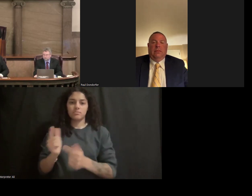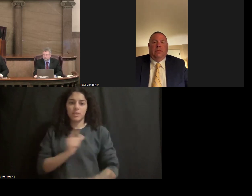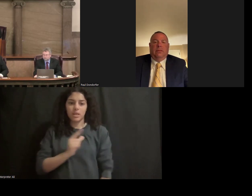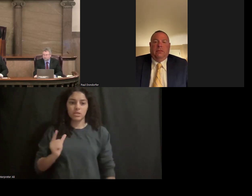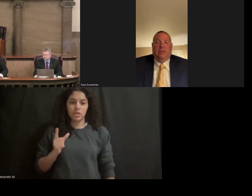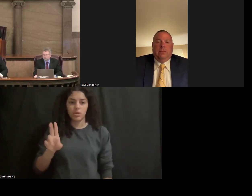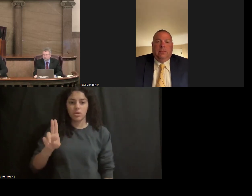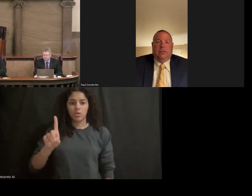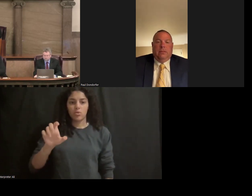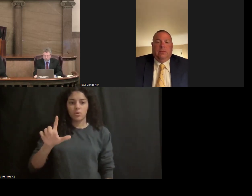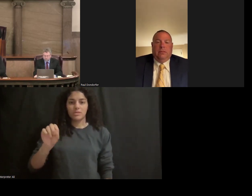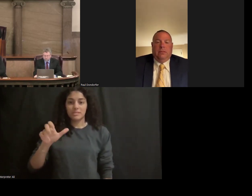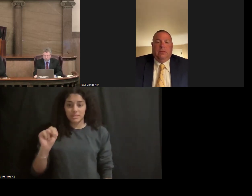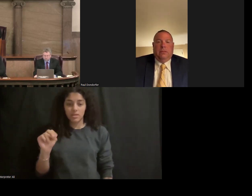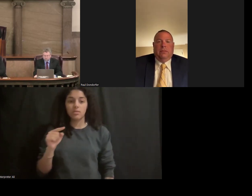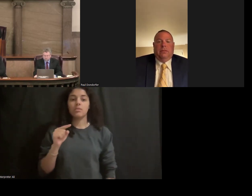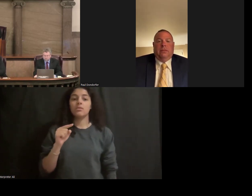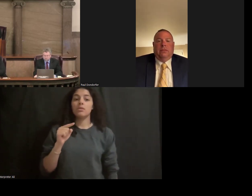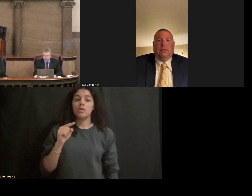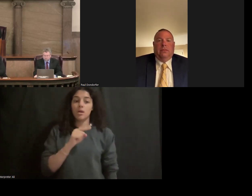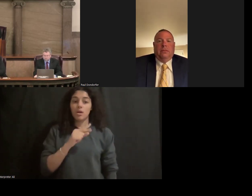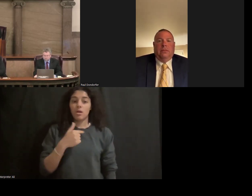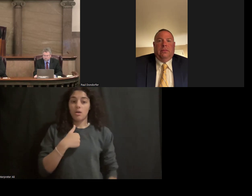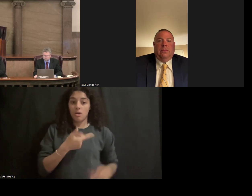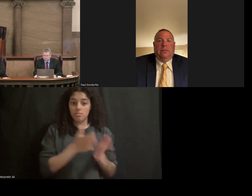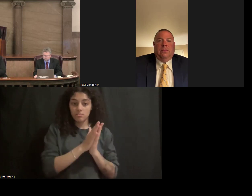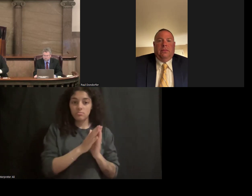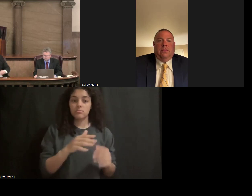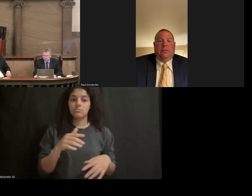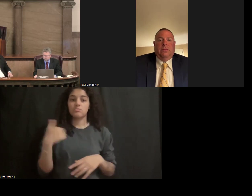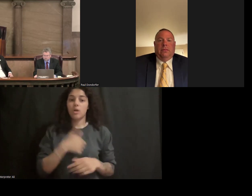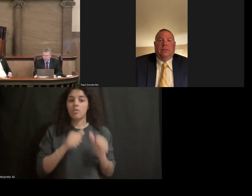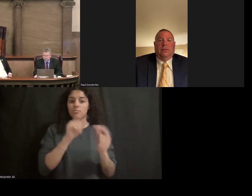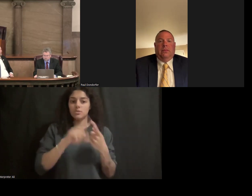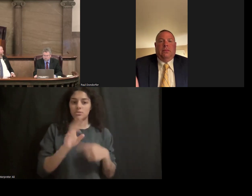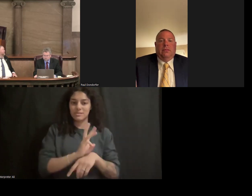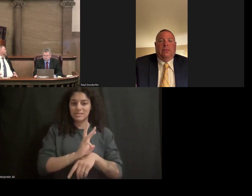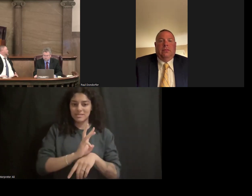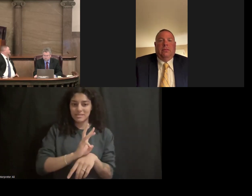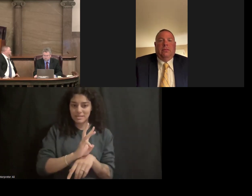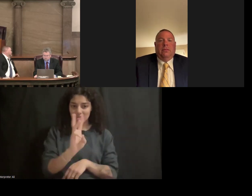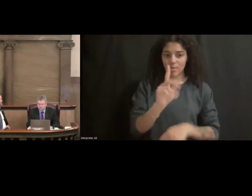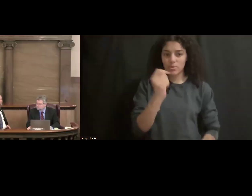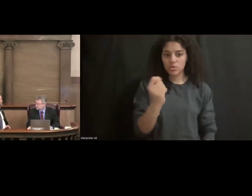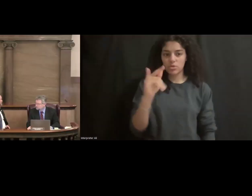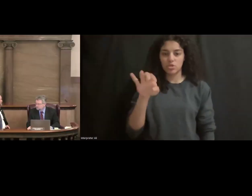I move that we stand adjourned until 6 p.m on Tuesday June 10th